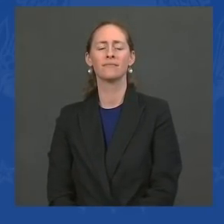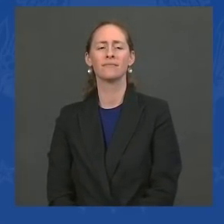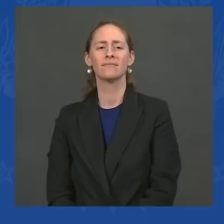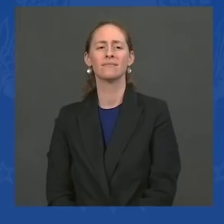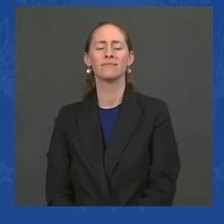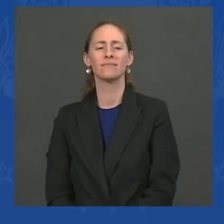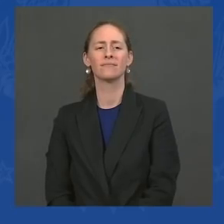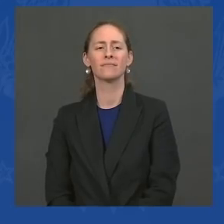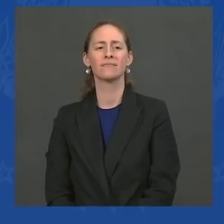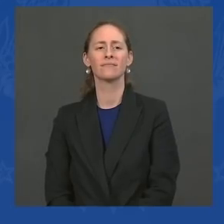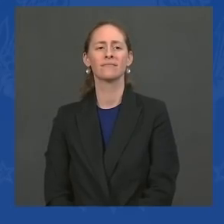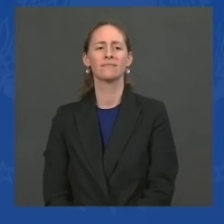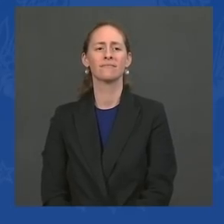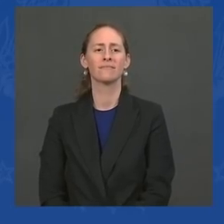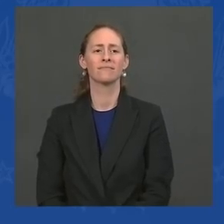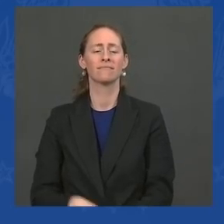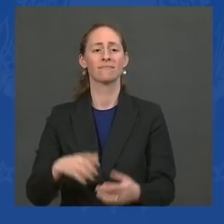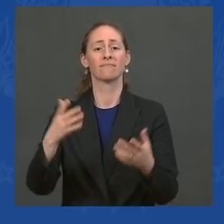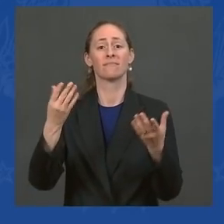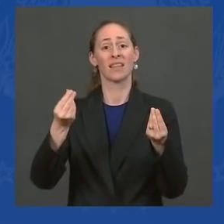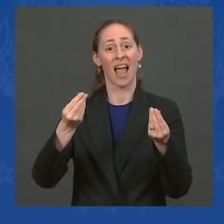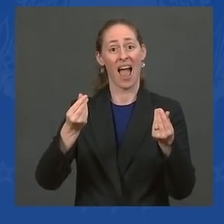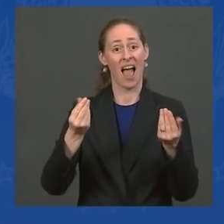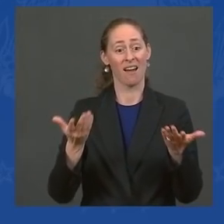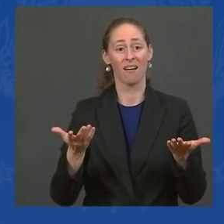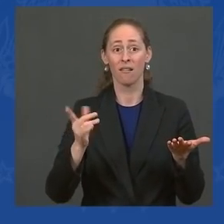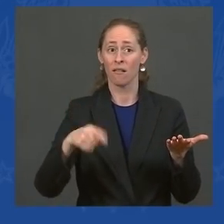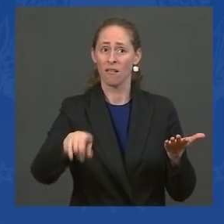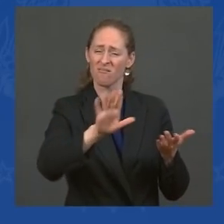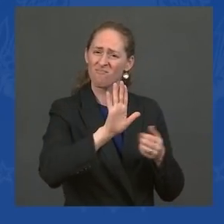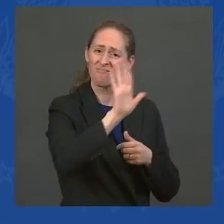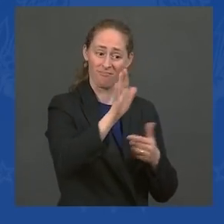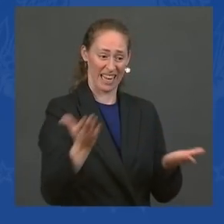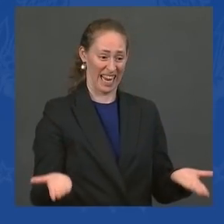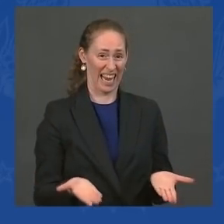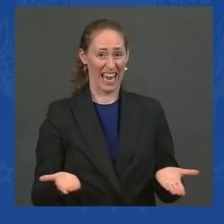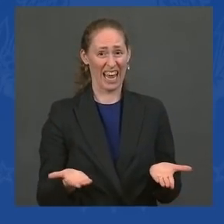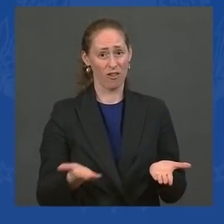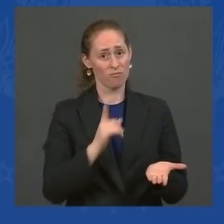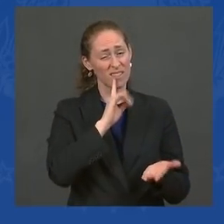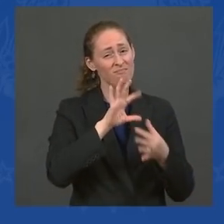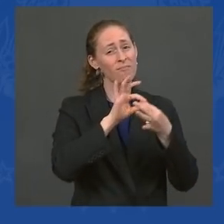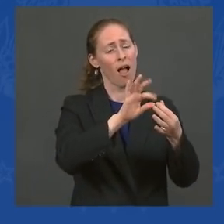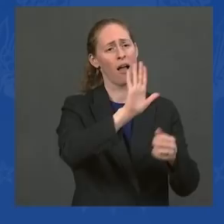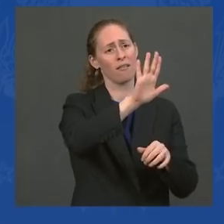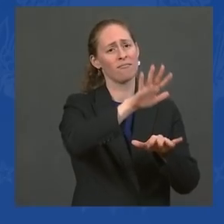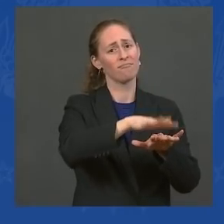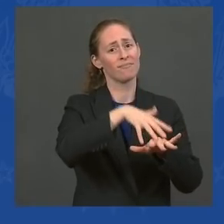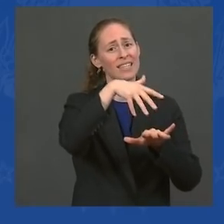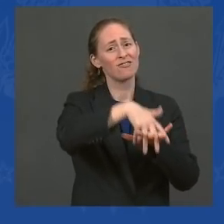bending the arc of the moral universe toward justice. Thank you, Mr. President,